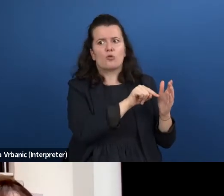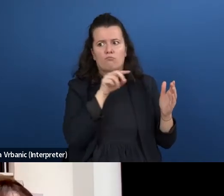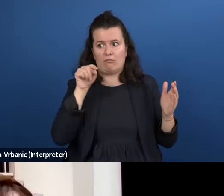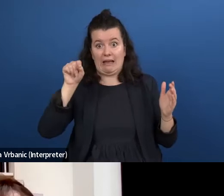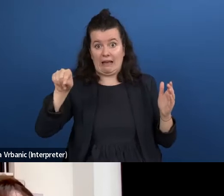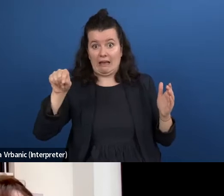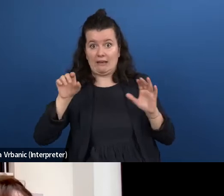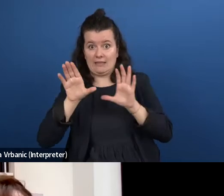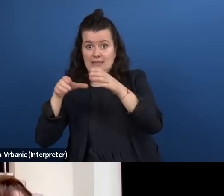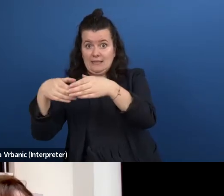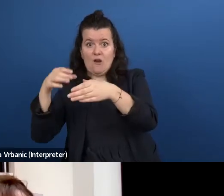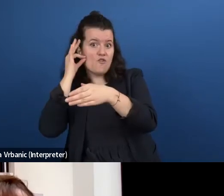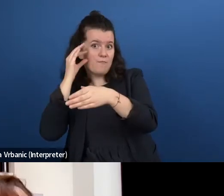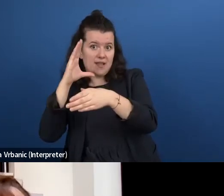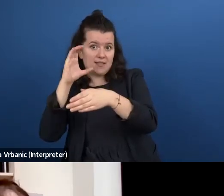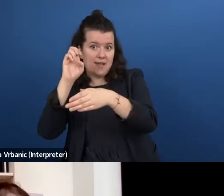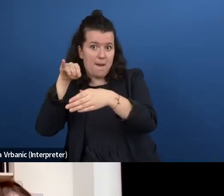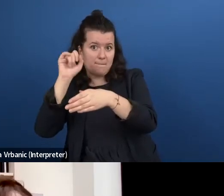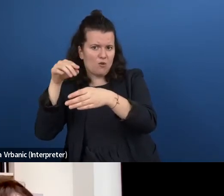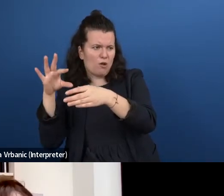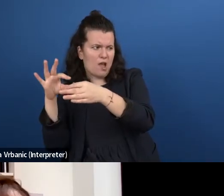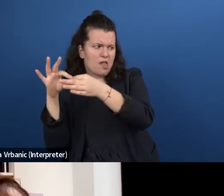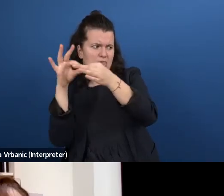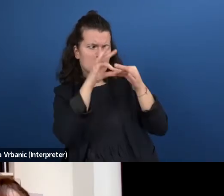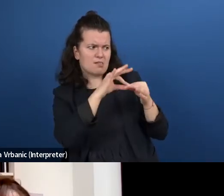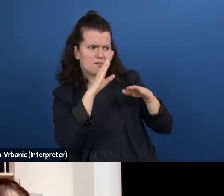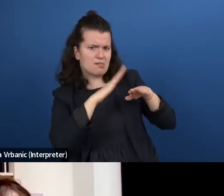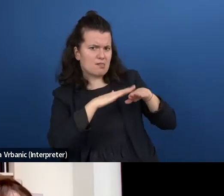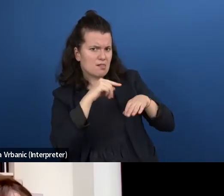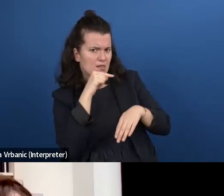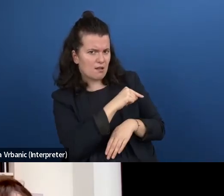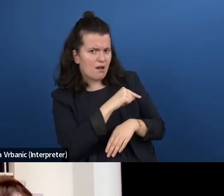in women and girls with disabilities for sexual exploitation purposes.